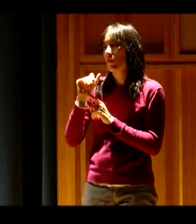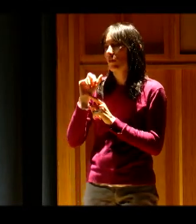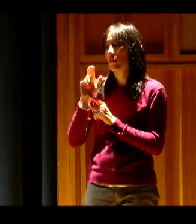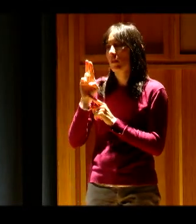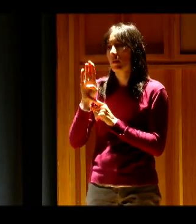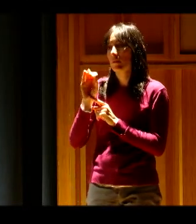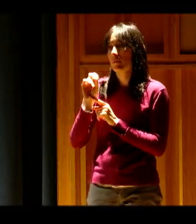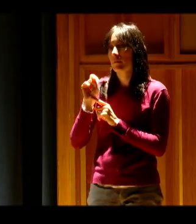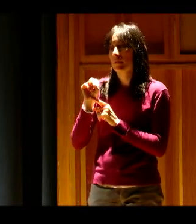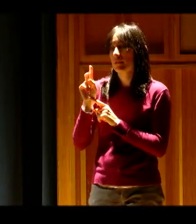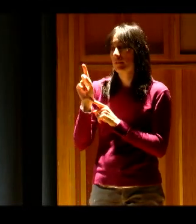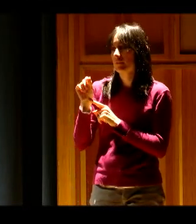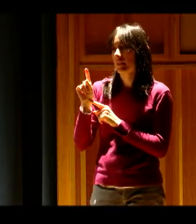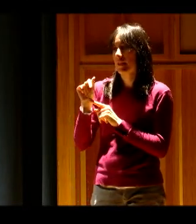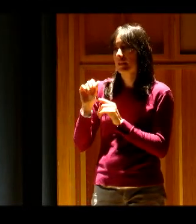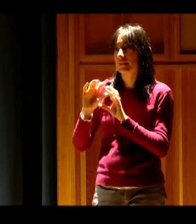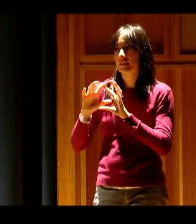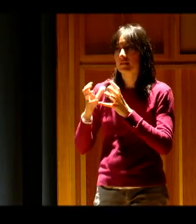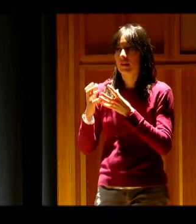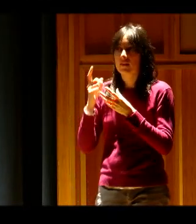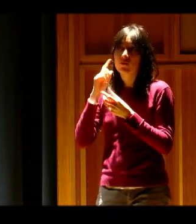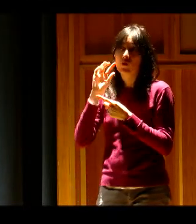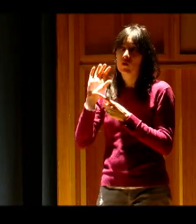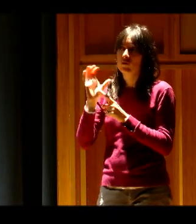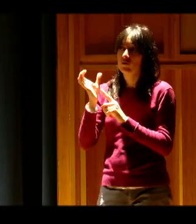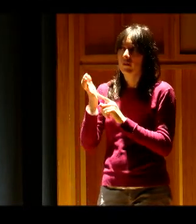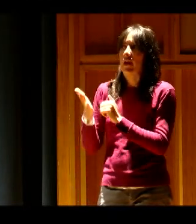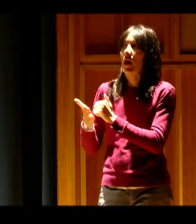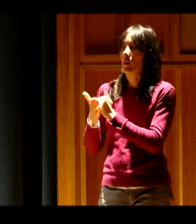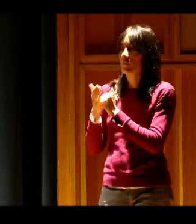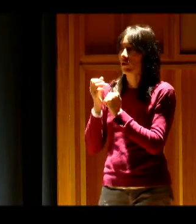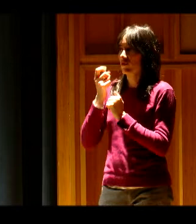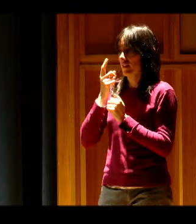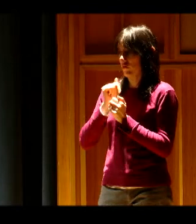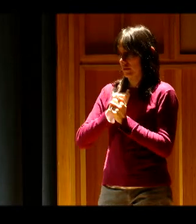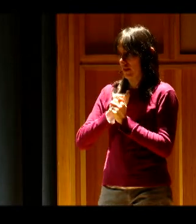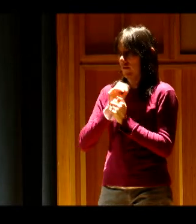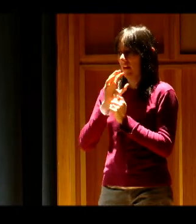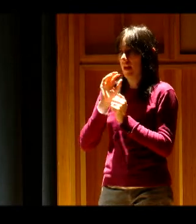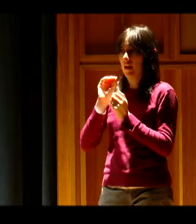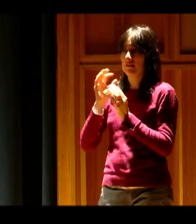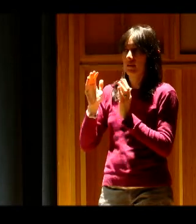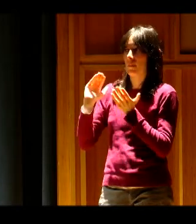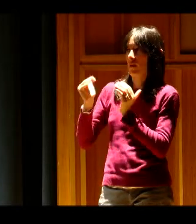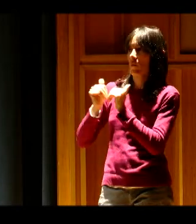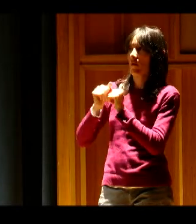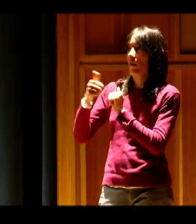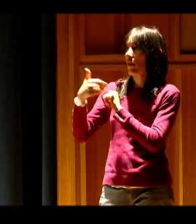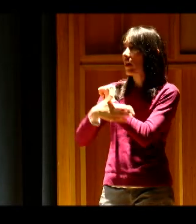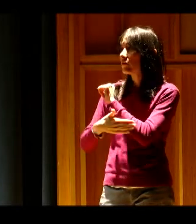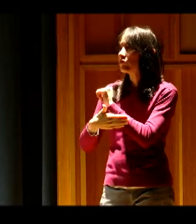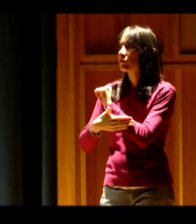It allows us to understand ourselves in relation to others, both other countries, other territories, other activities.